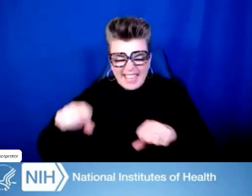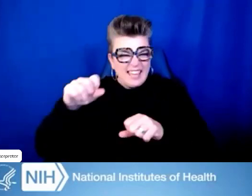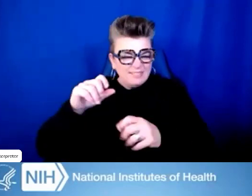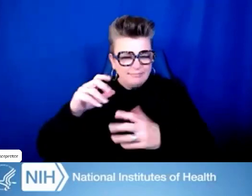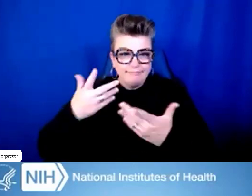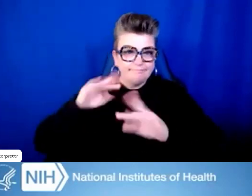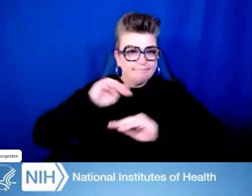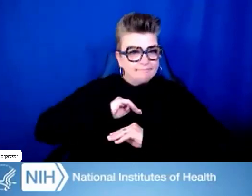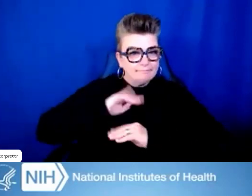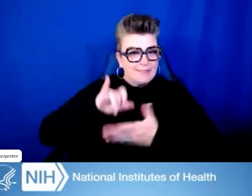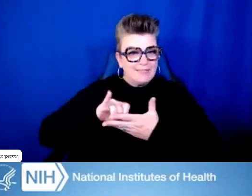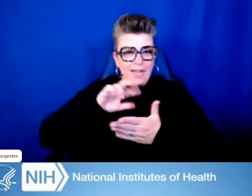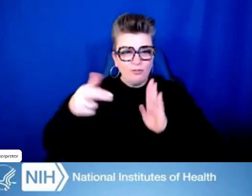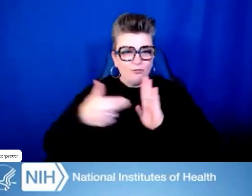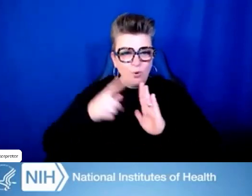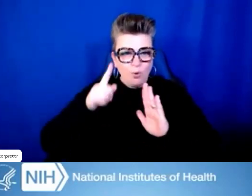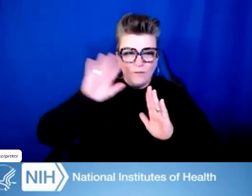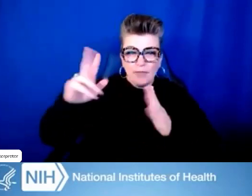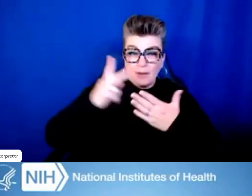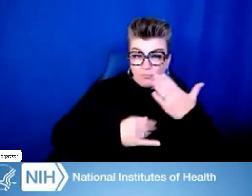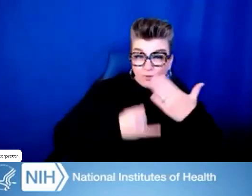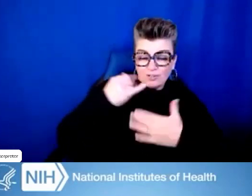and who are these sort of best actually situated to do that.